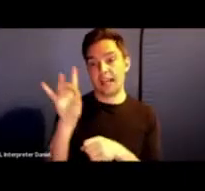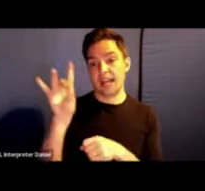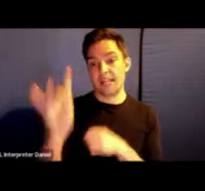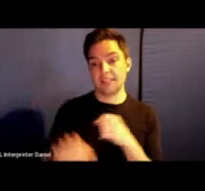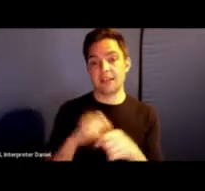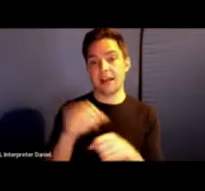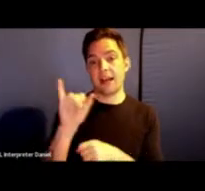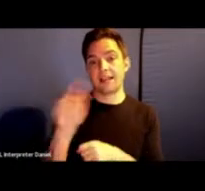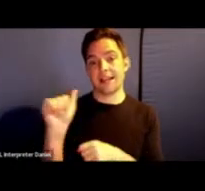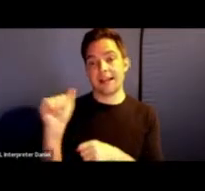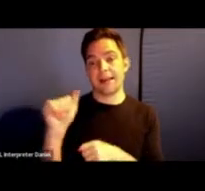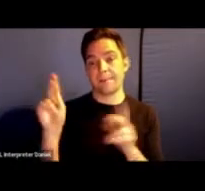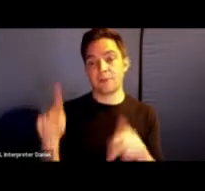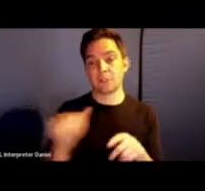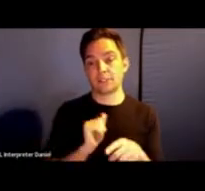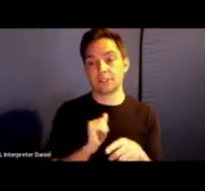person, I don't think I ever,